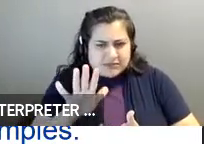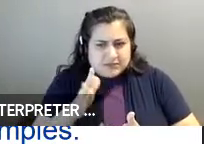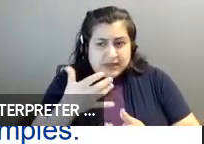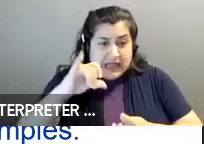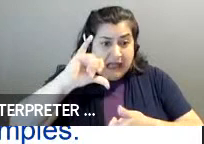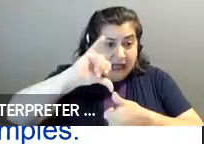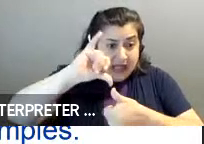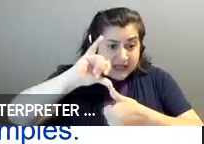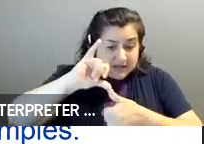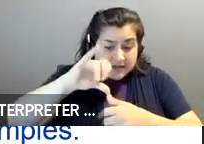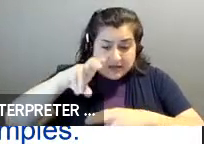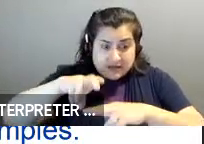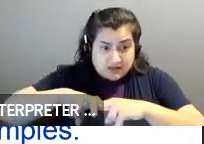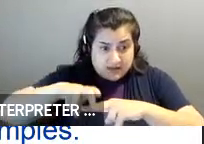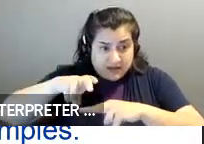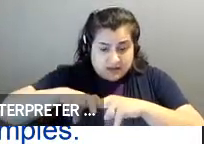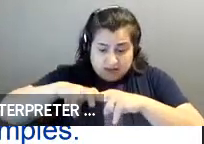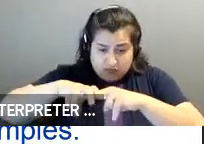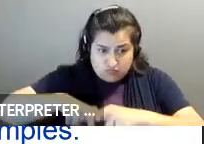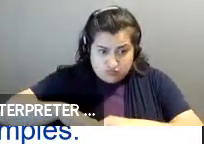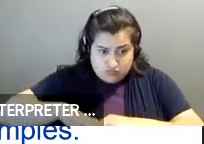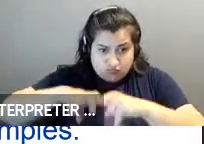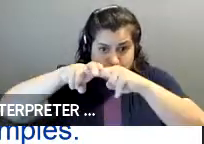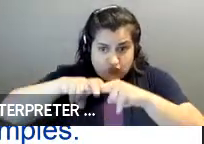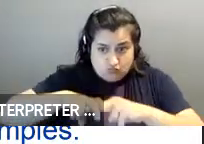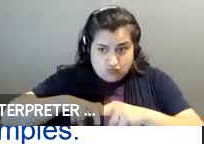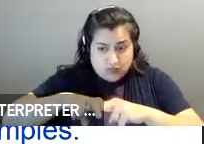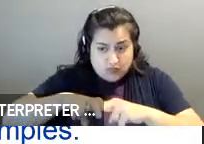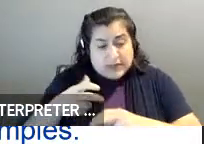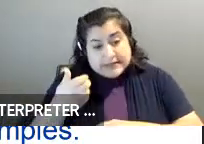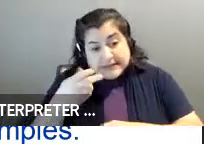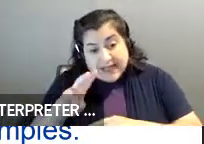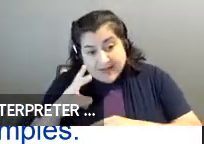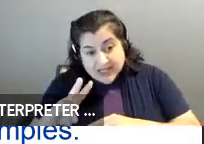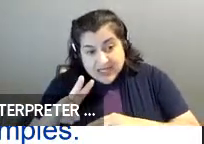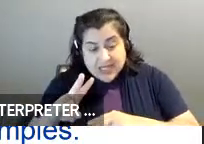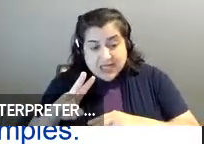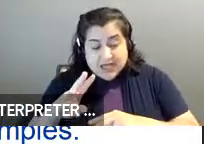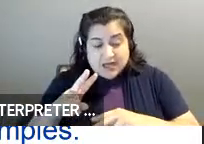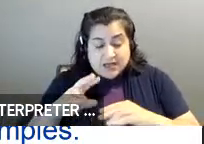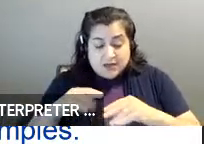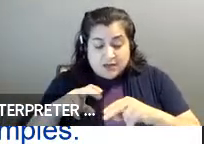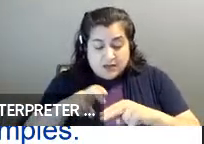heights equal to or less than 17, 18 and 19 inches.